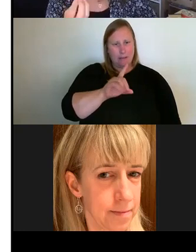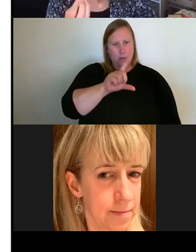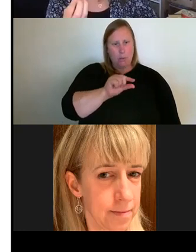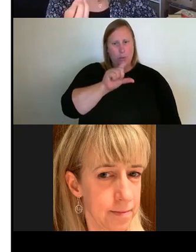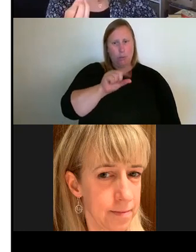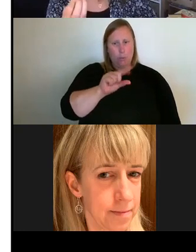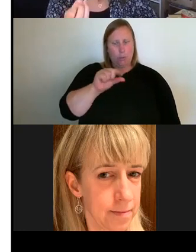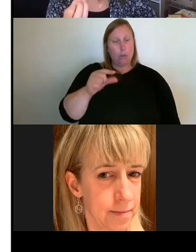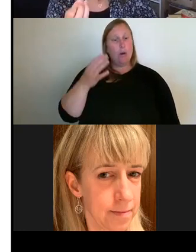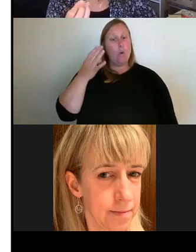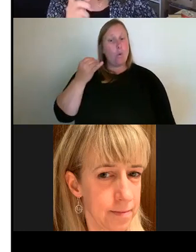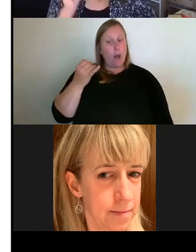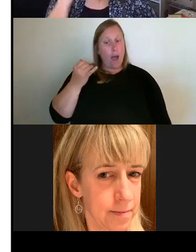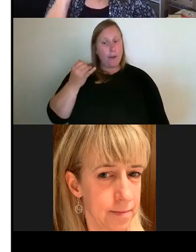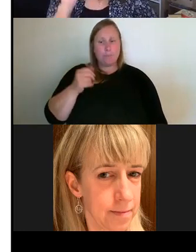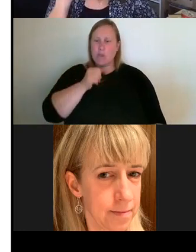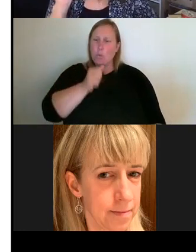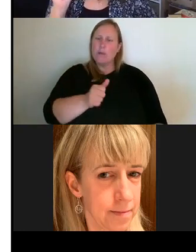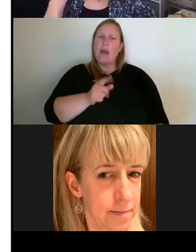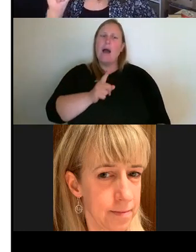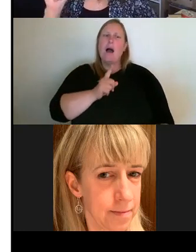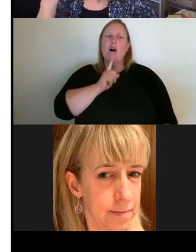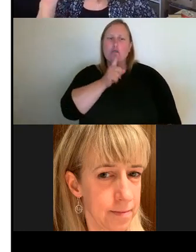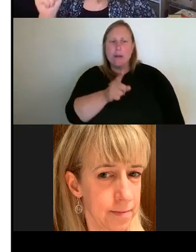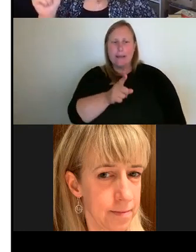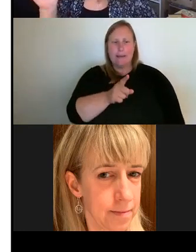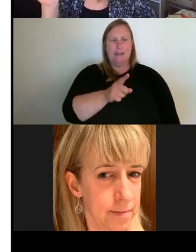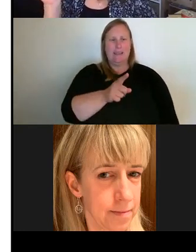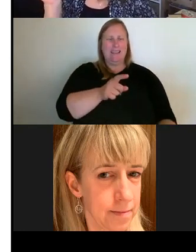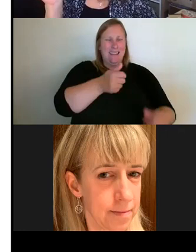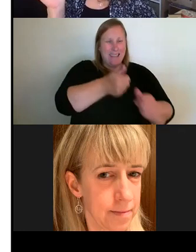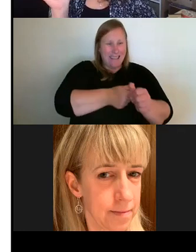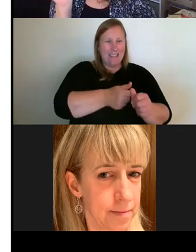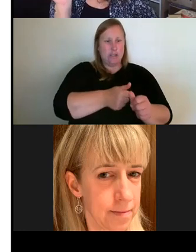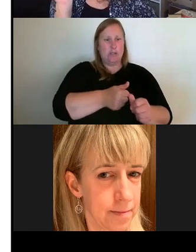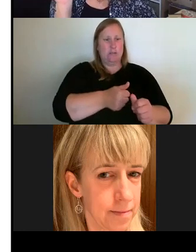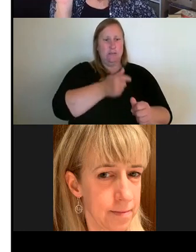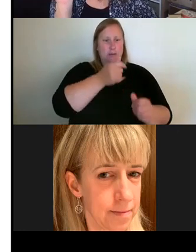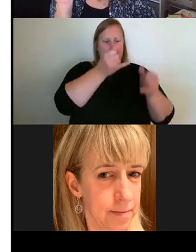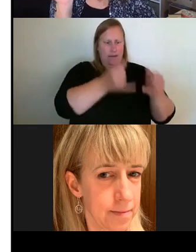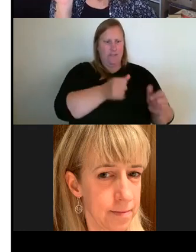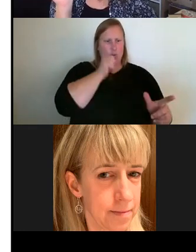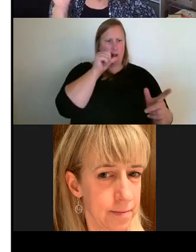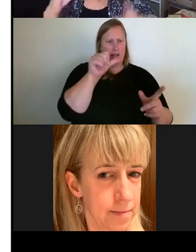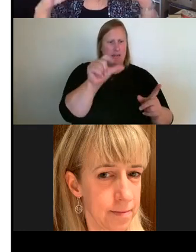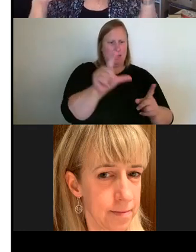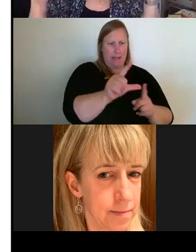Many times we are not actually reading letter, letter, letter, and then composing the word in our head.